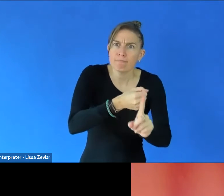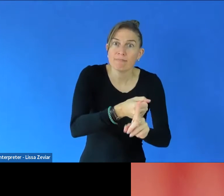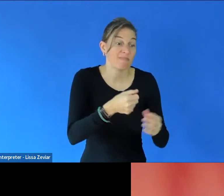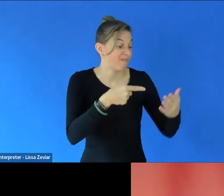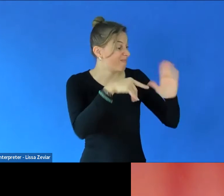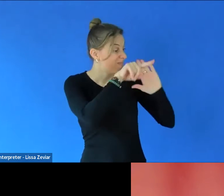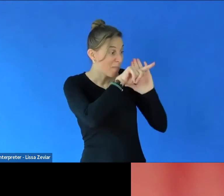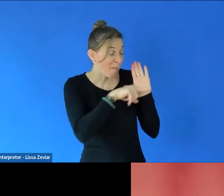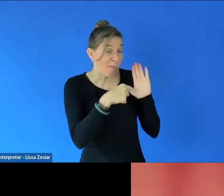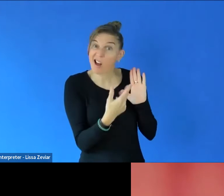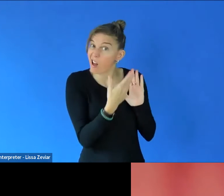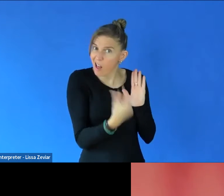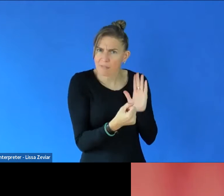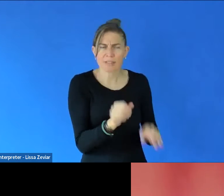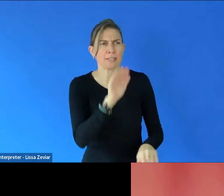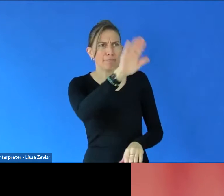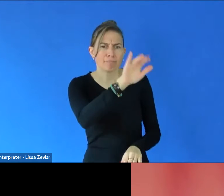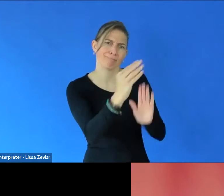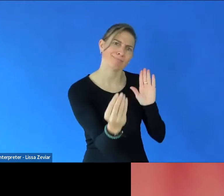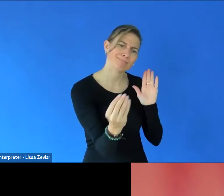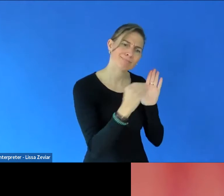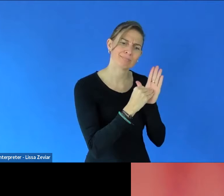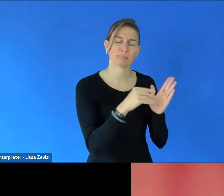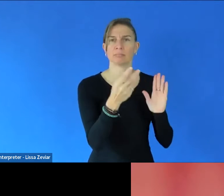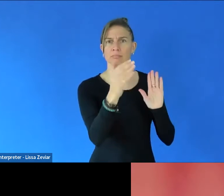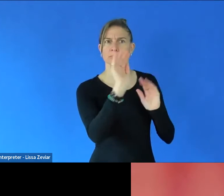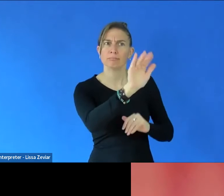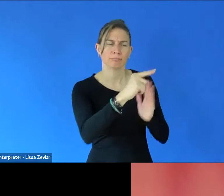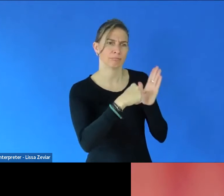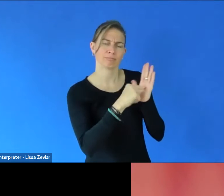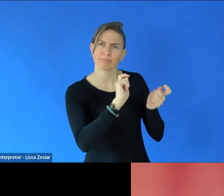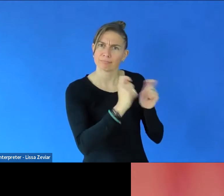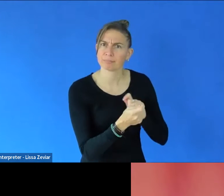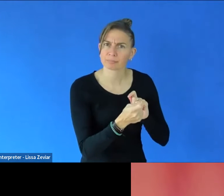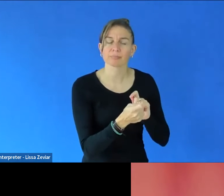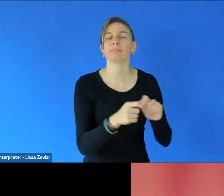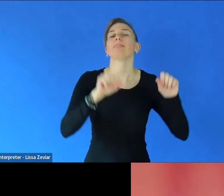Through that, it tried to ensure an inclusive environment atmosphere